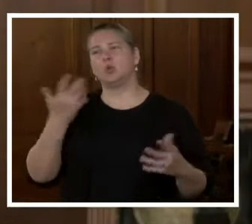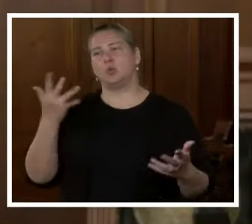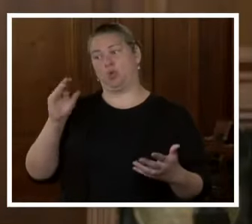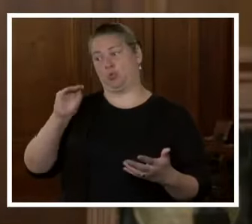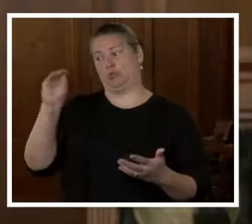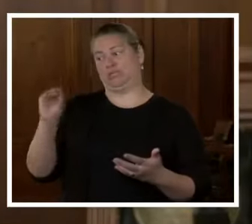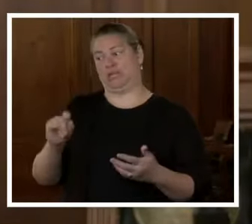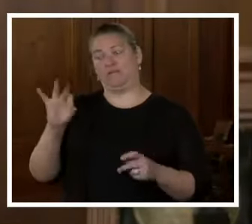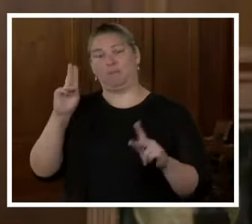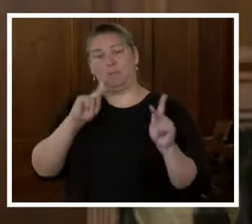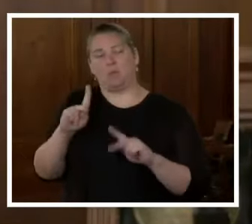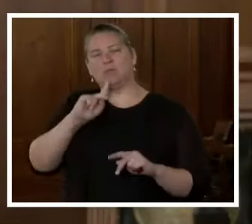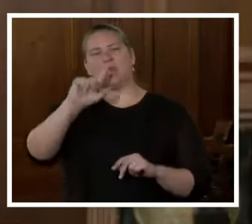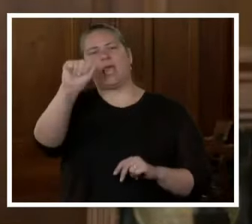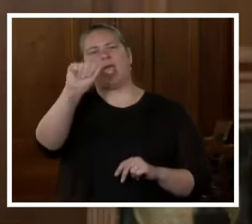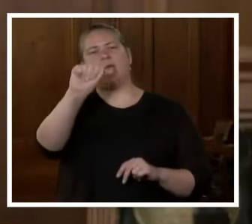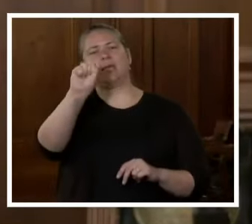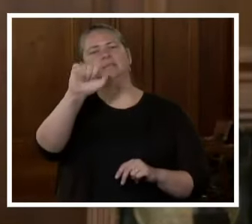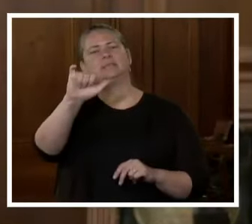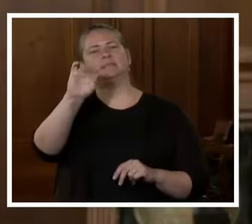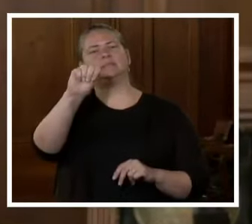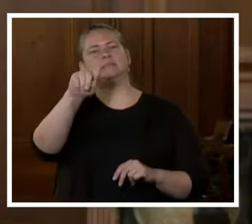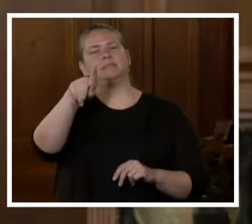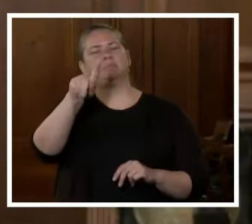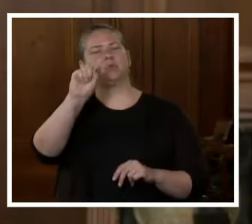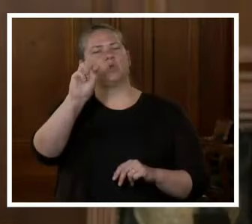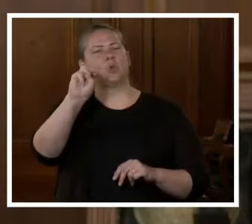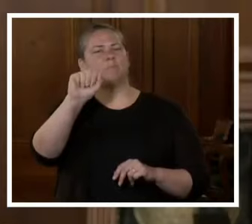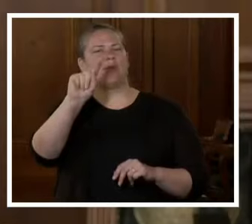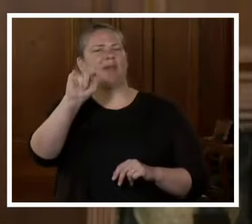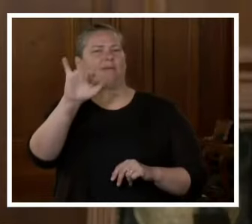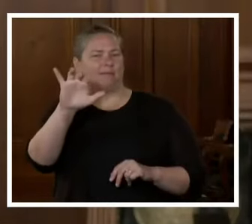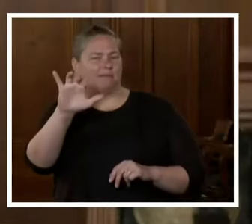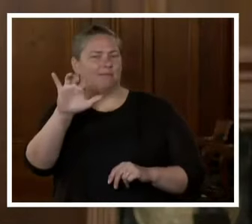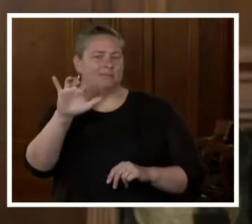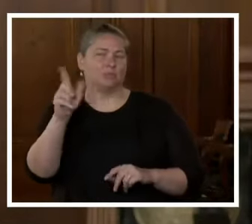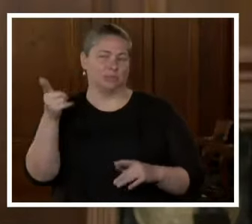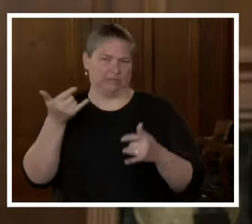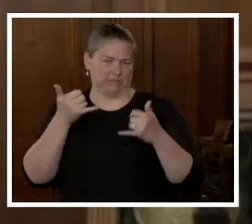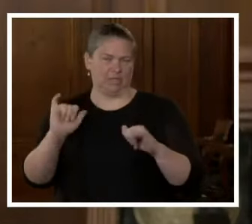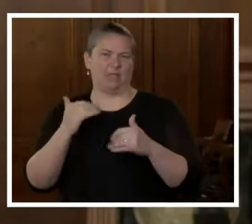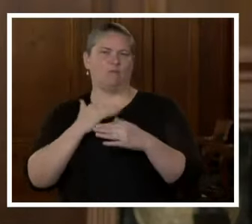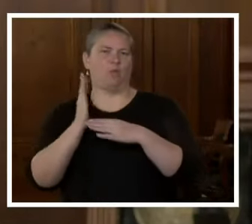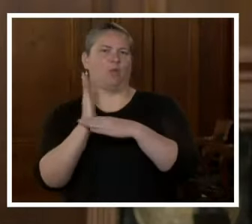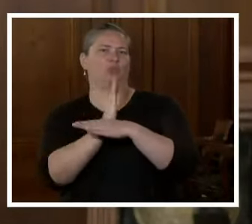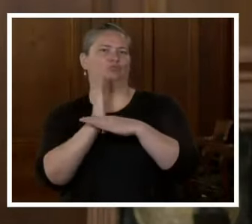INFECTIOUS DISEASE SPECIALIST OR AN IMMUNOLOGIST, SOMEBODY WHO REALLY UNDERSTANDS THEM AND IS USING THEM FOR A SPECIFIC